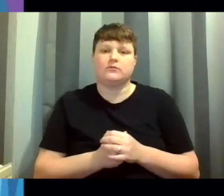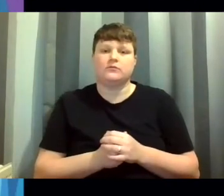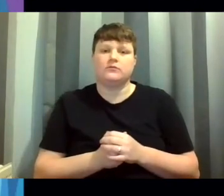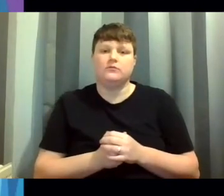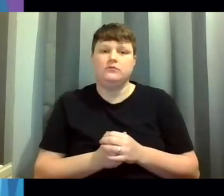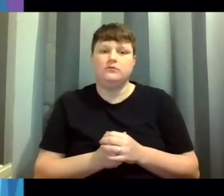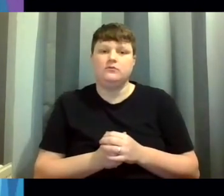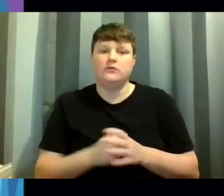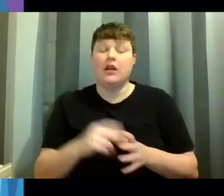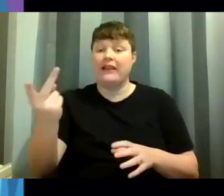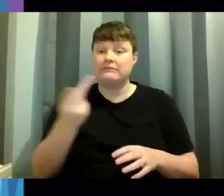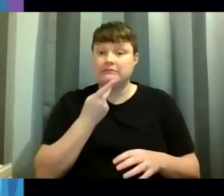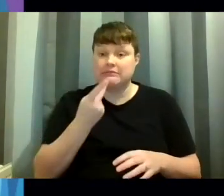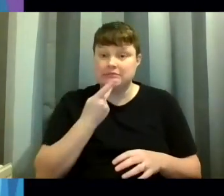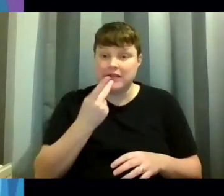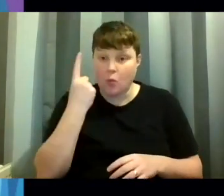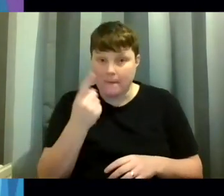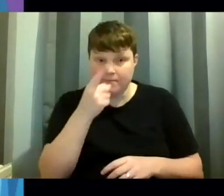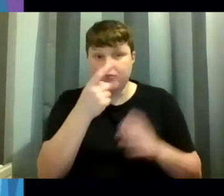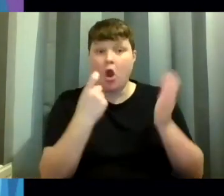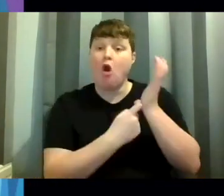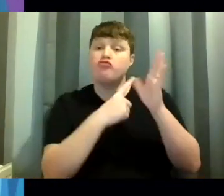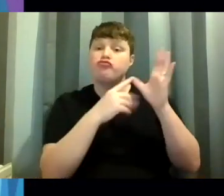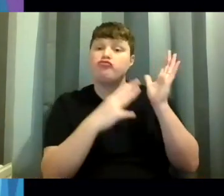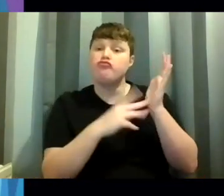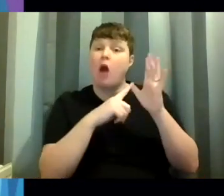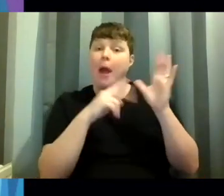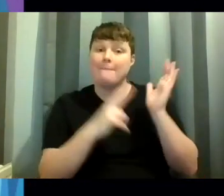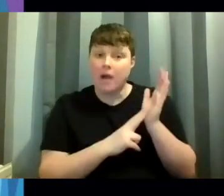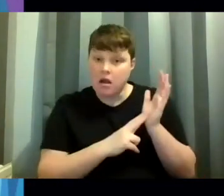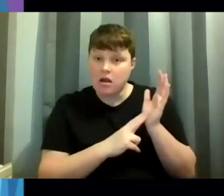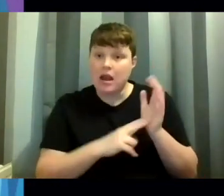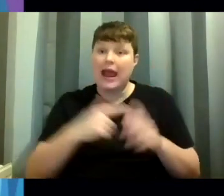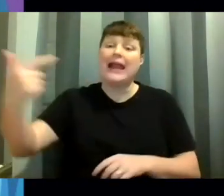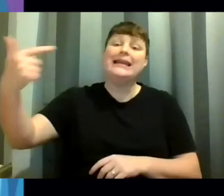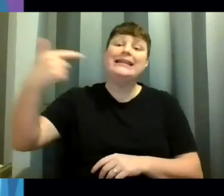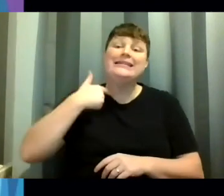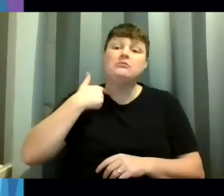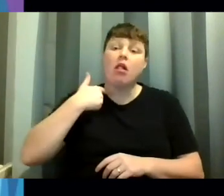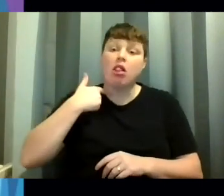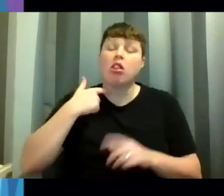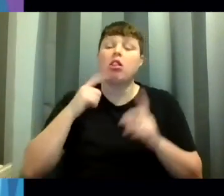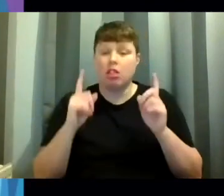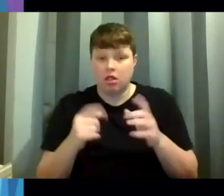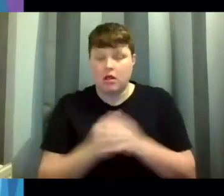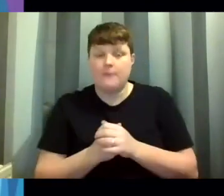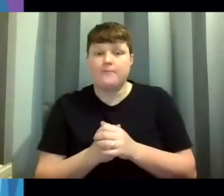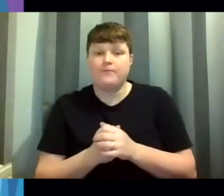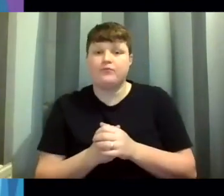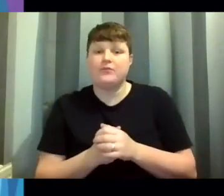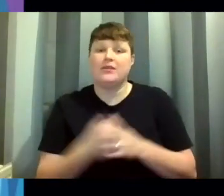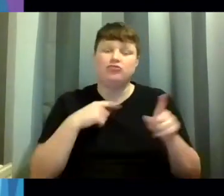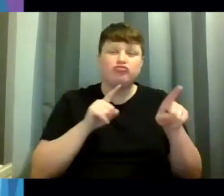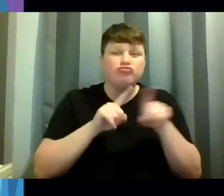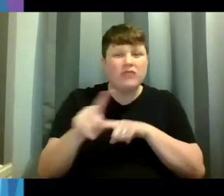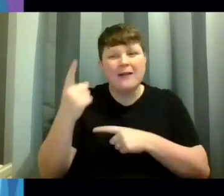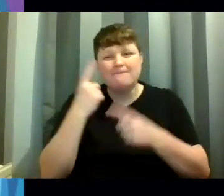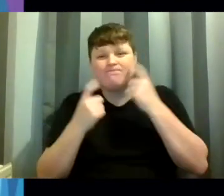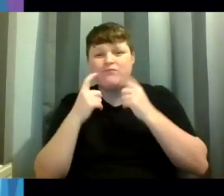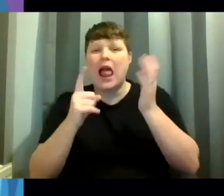The second project I'm involved in is what we term the Raman needle probe. I'm using this at the moment to try and detect lymphoma (which is a cancer